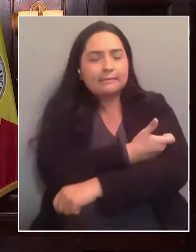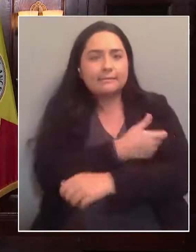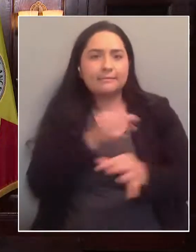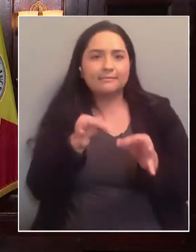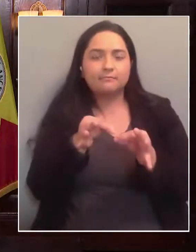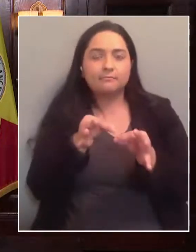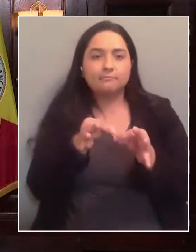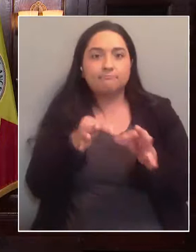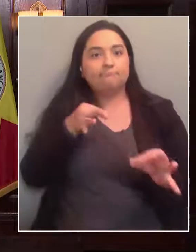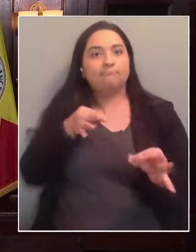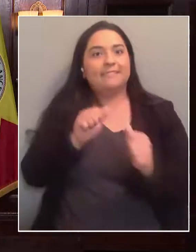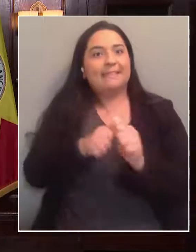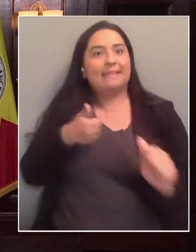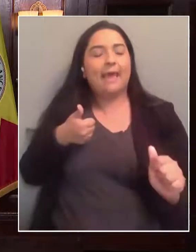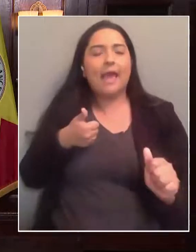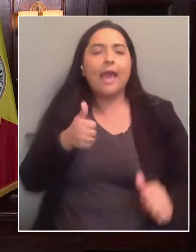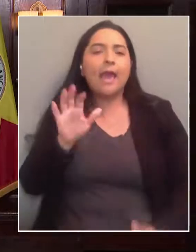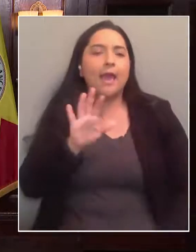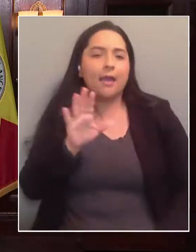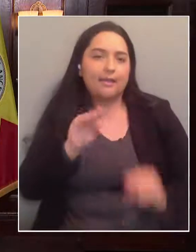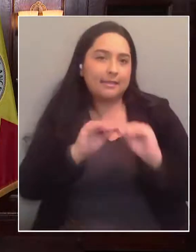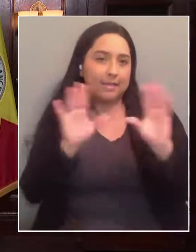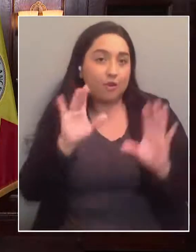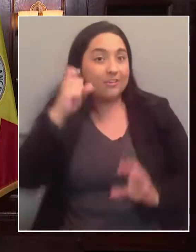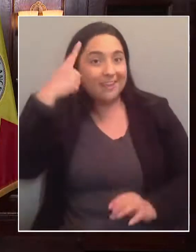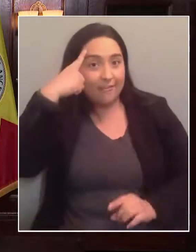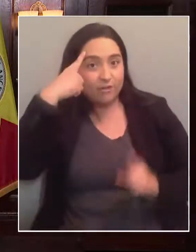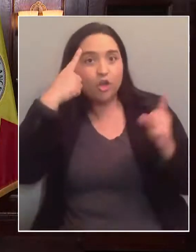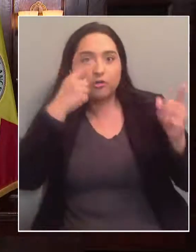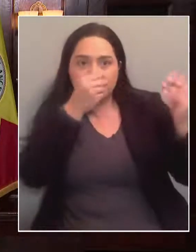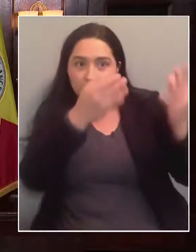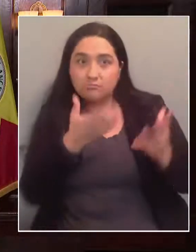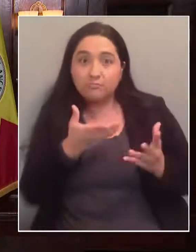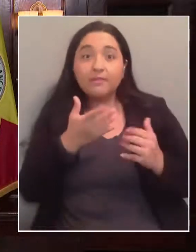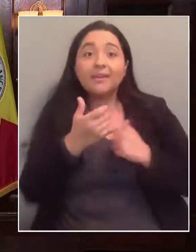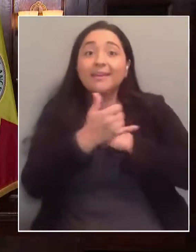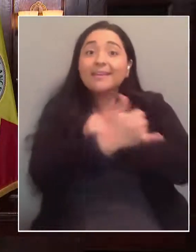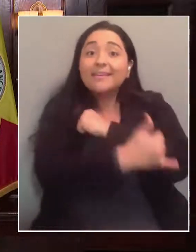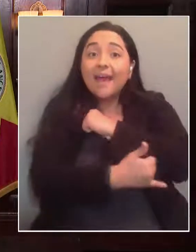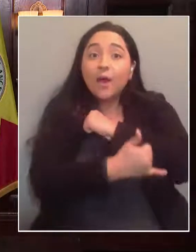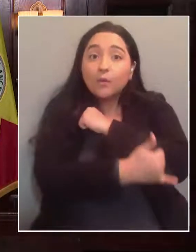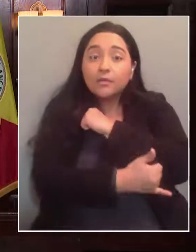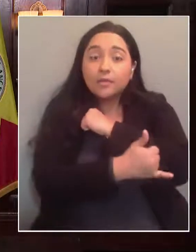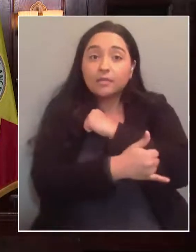BEEN CLEAR. HE SAID THAT COUNTIES WHO ARE DONE WITH HEALTHCARE WORKERS